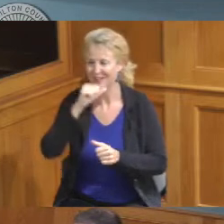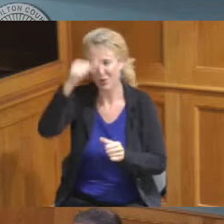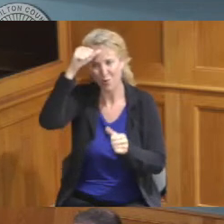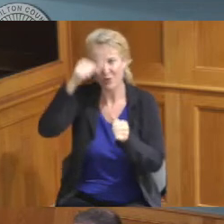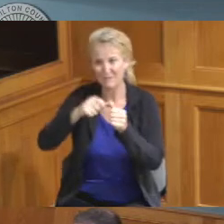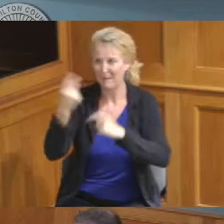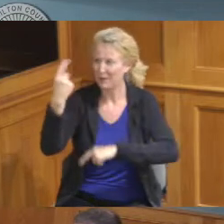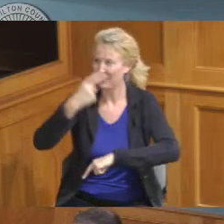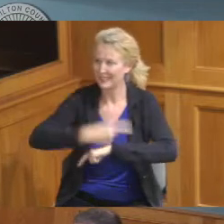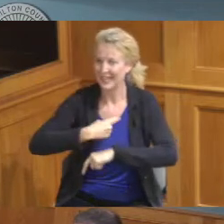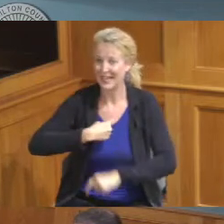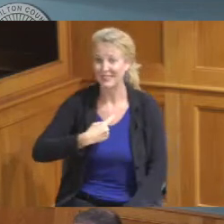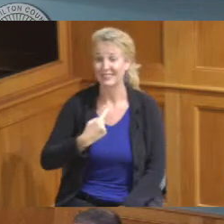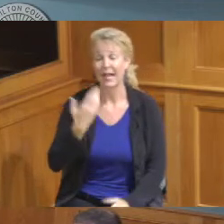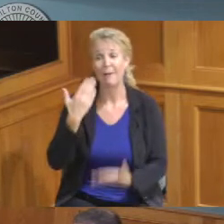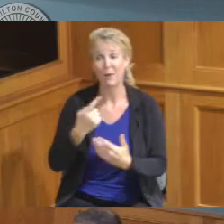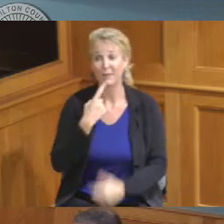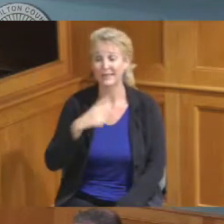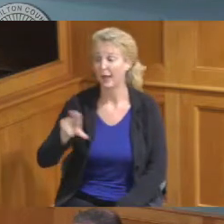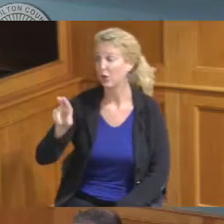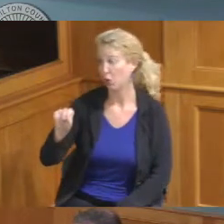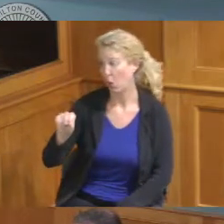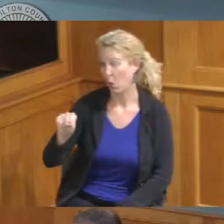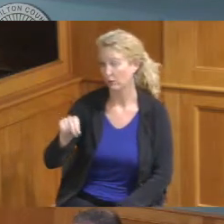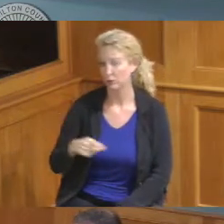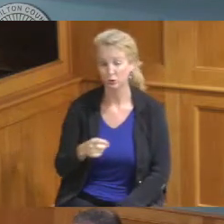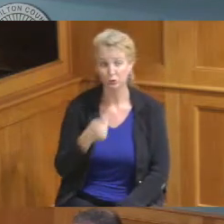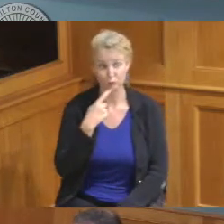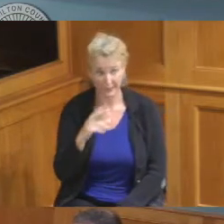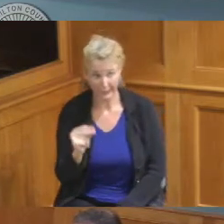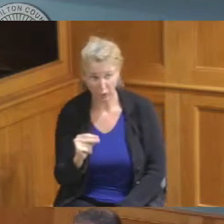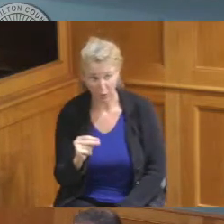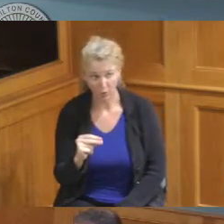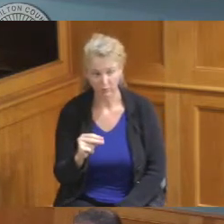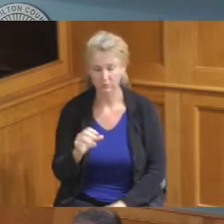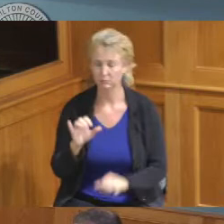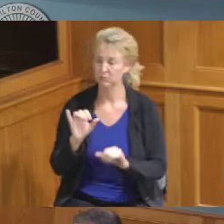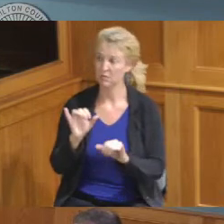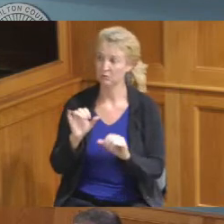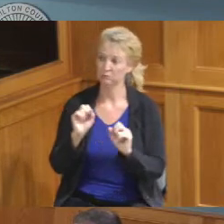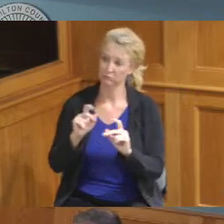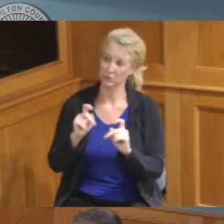know I would have said no because we're going with you did say no you said 100 stops yeah oh I said